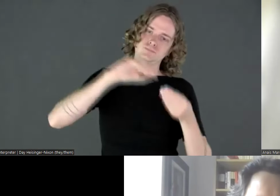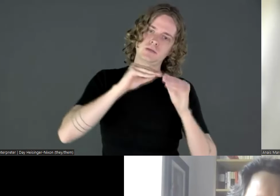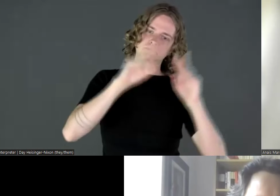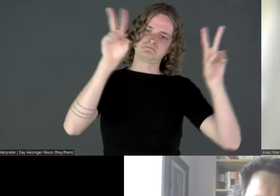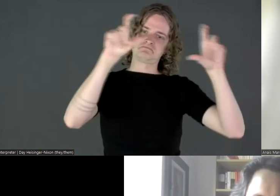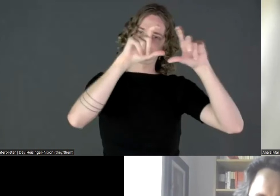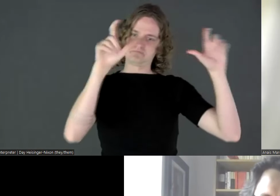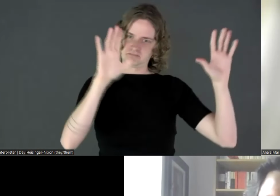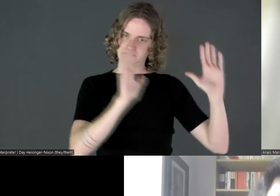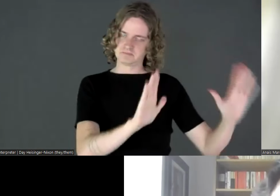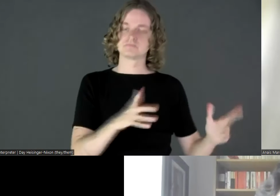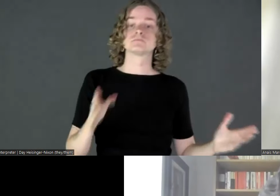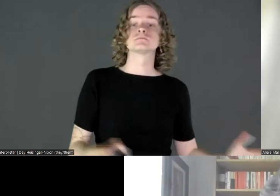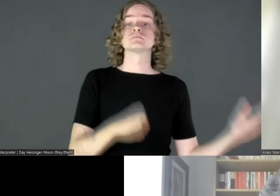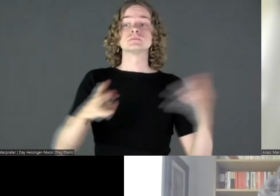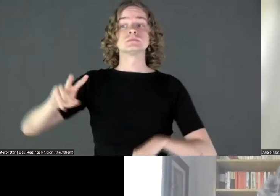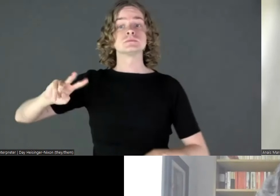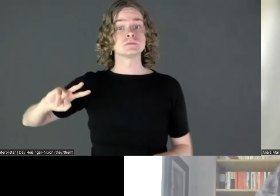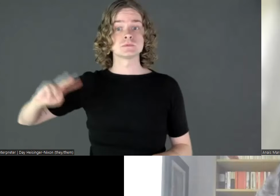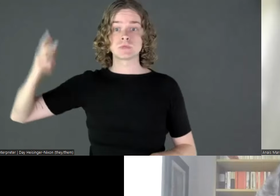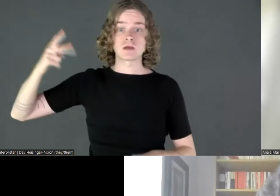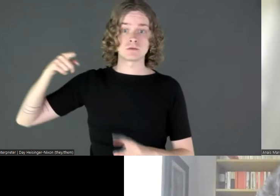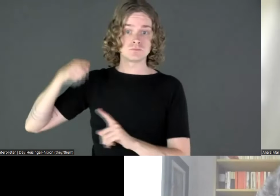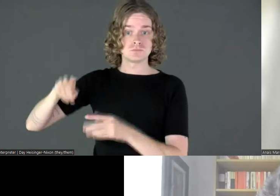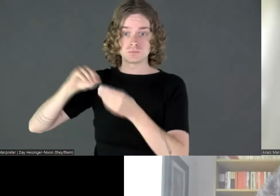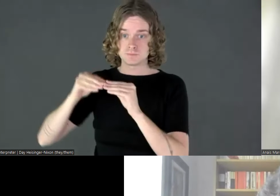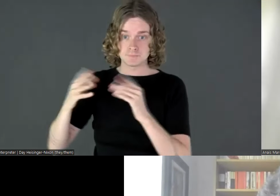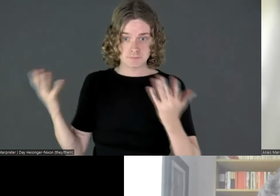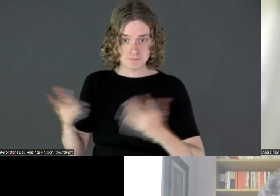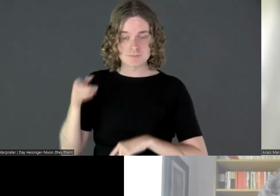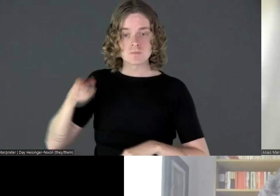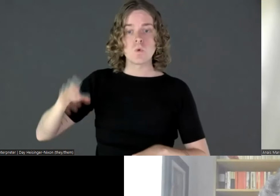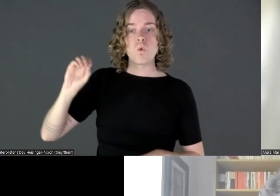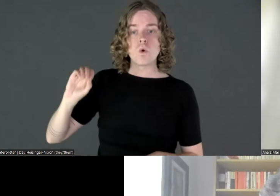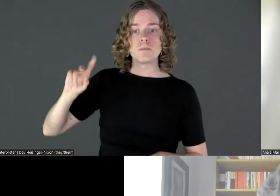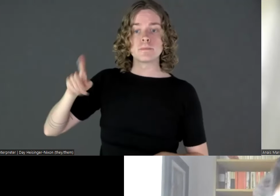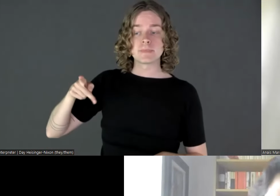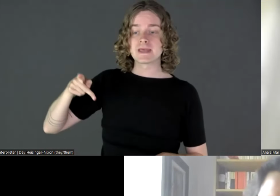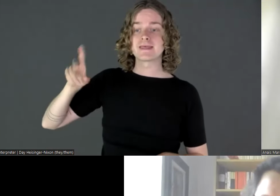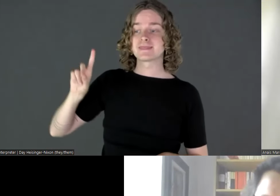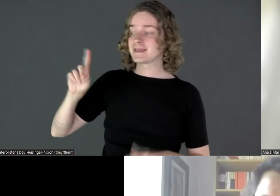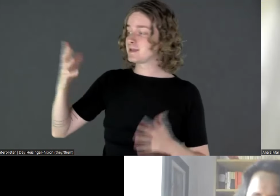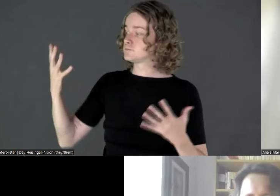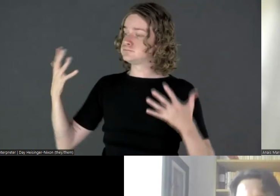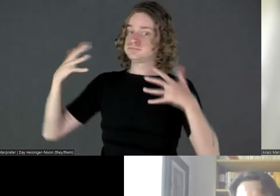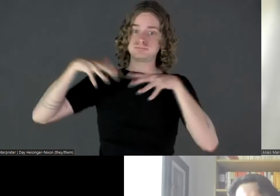we mentioned today is the OPD integration and cluster work. There is a strong push in the